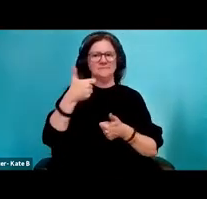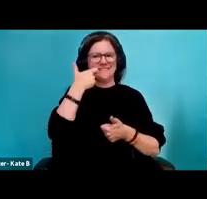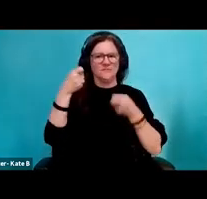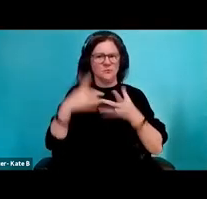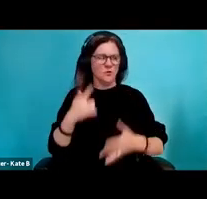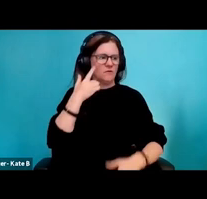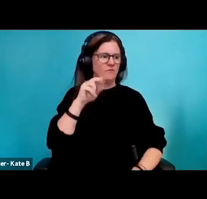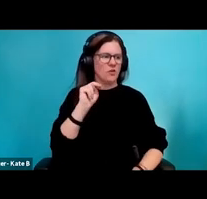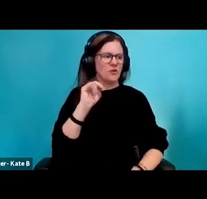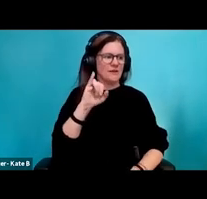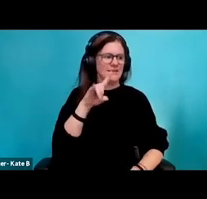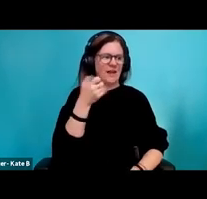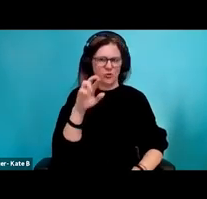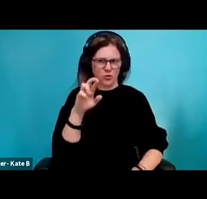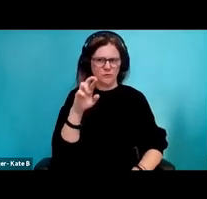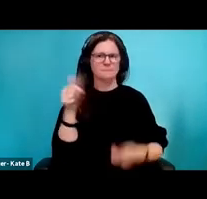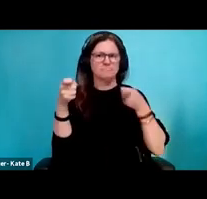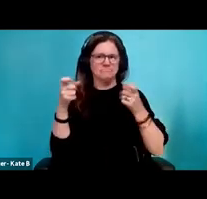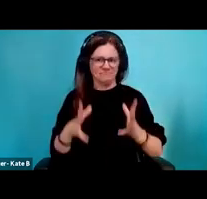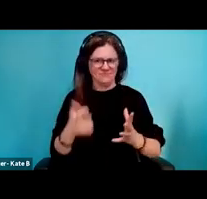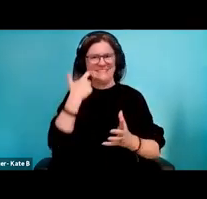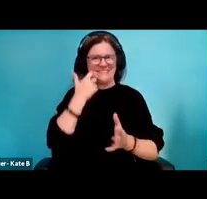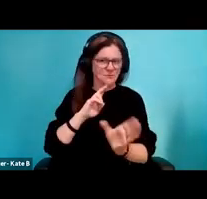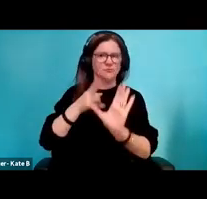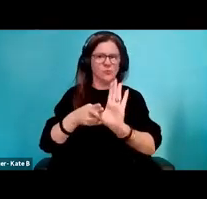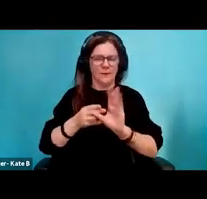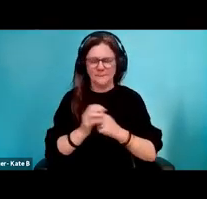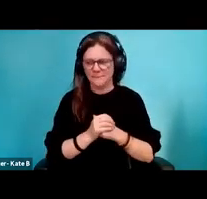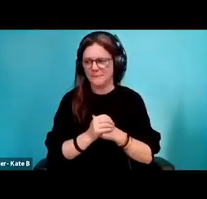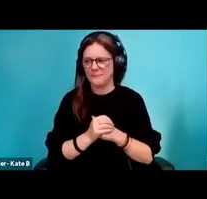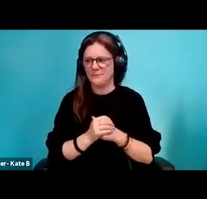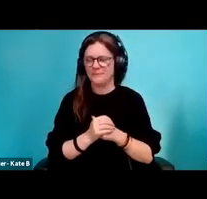Institute on Disability, Independent Living, and Rehabilitation Research. Today I am wearing